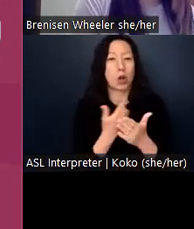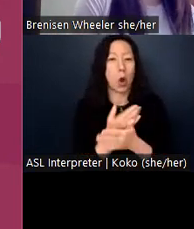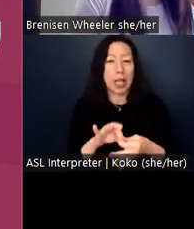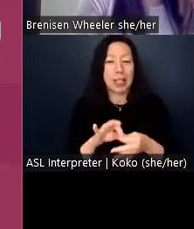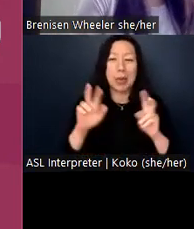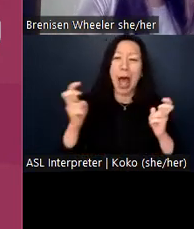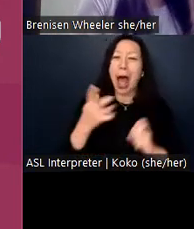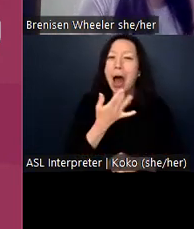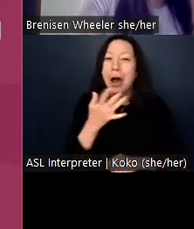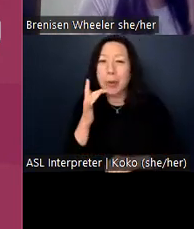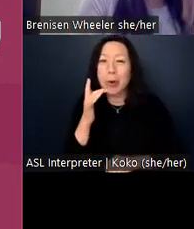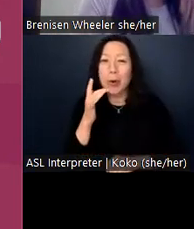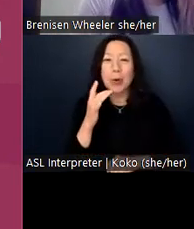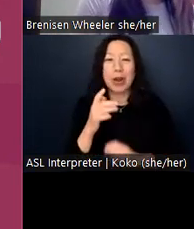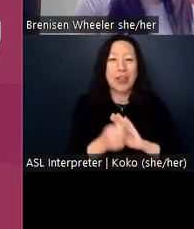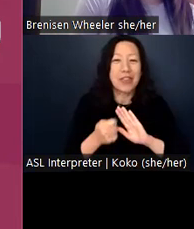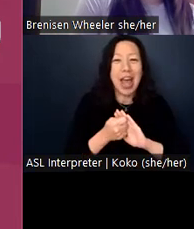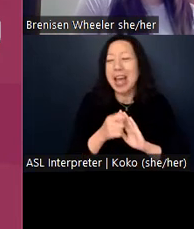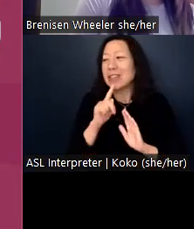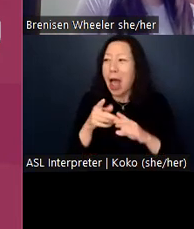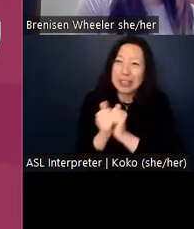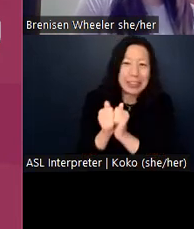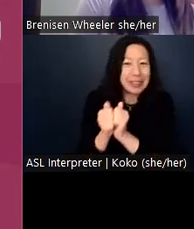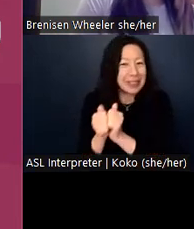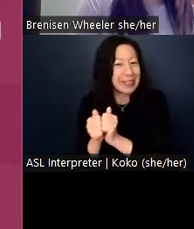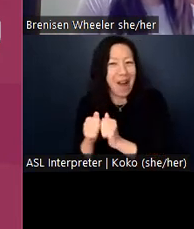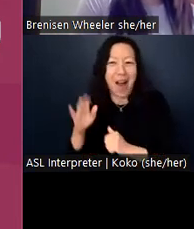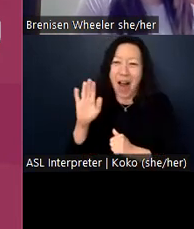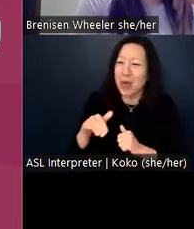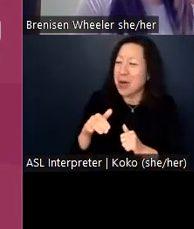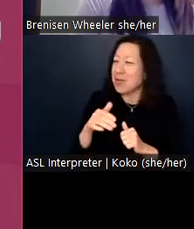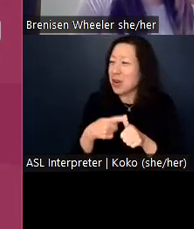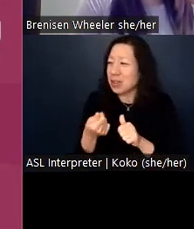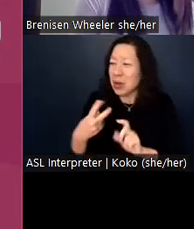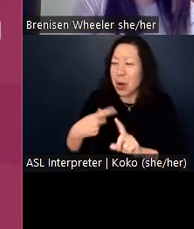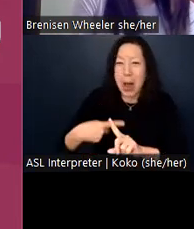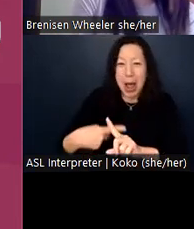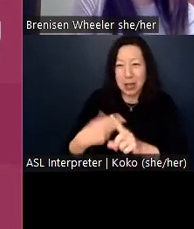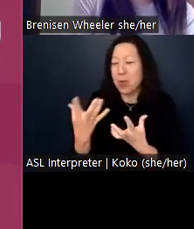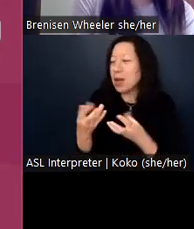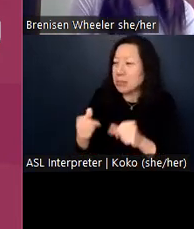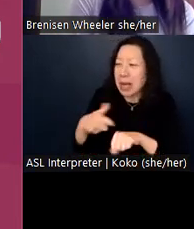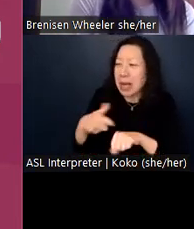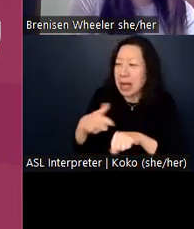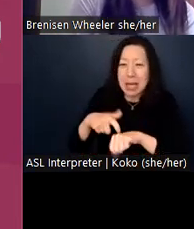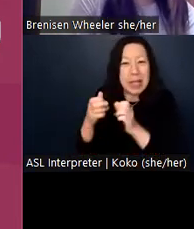12:24:38 Maybe all they need to do is spend time with the person that they're developing a relationship with then they can maybe not think anything of it.